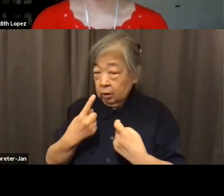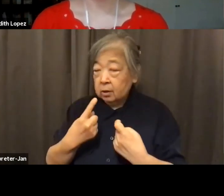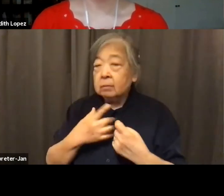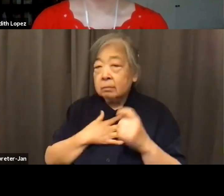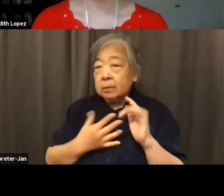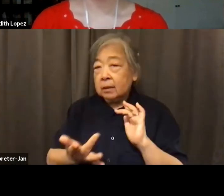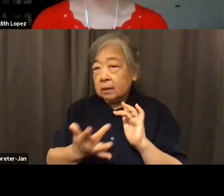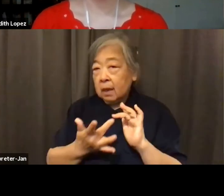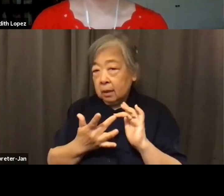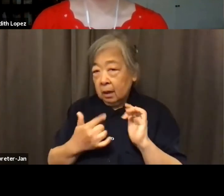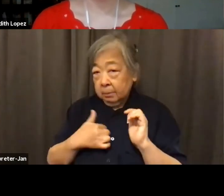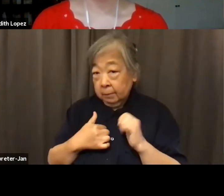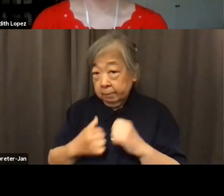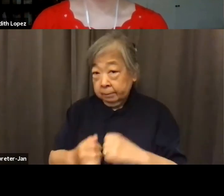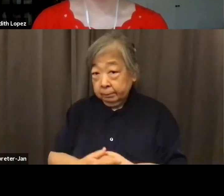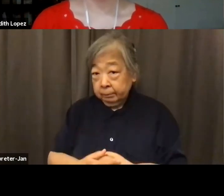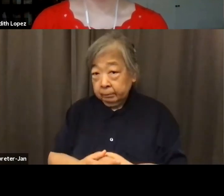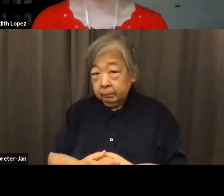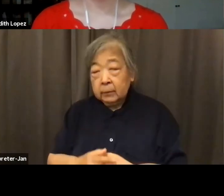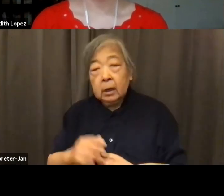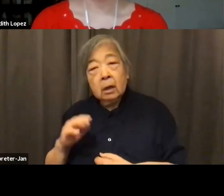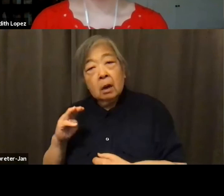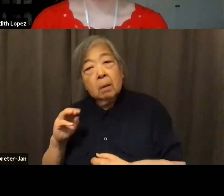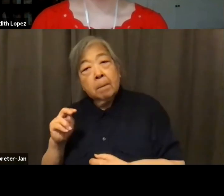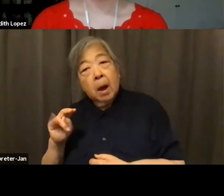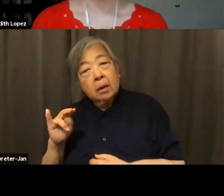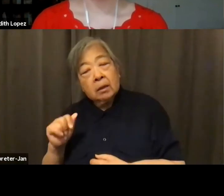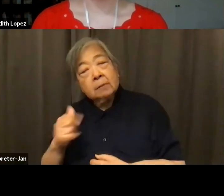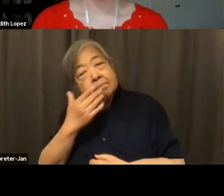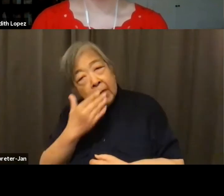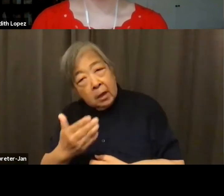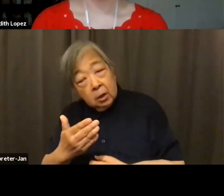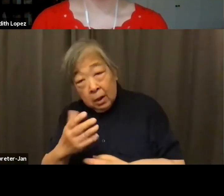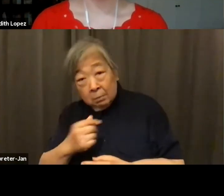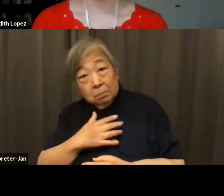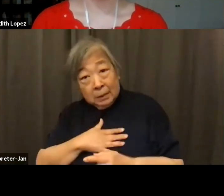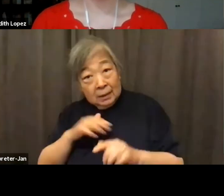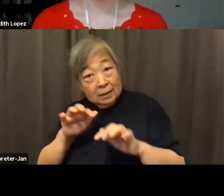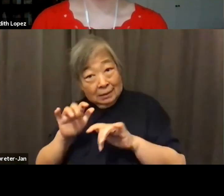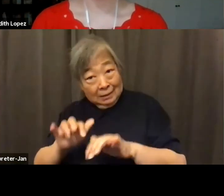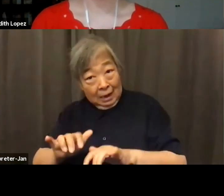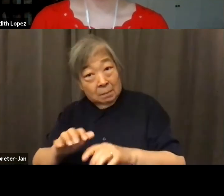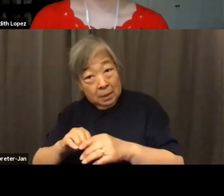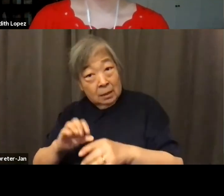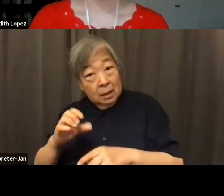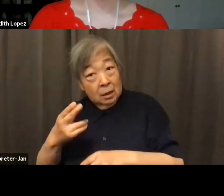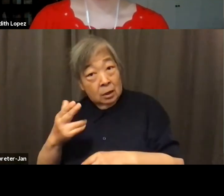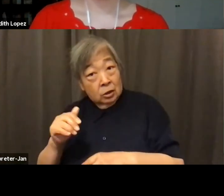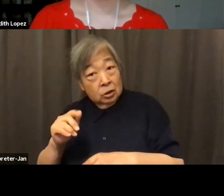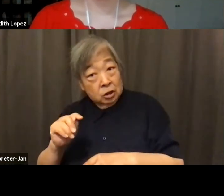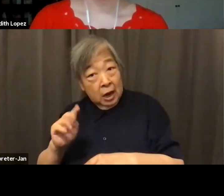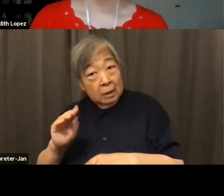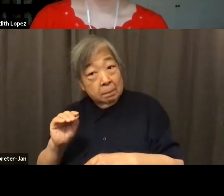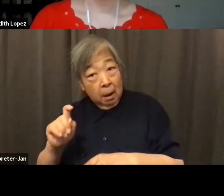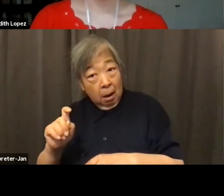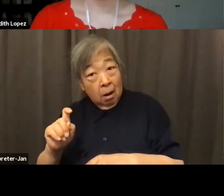Great. Thank you Jamie. Again if you don't mind typing those in the chat box to share with the attendees.